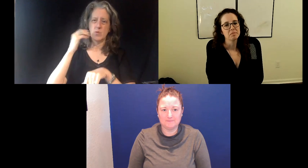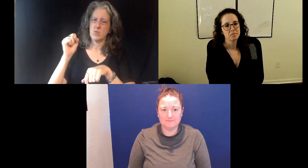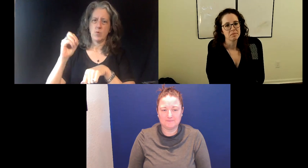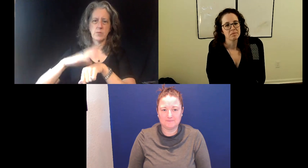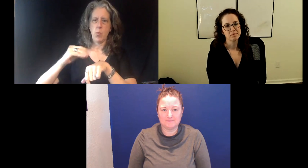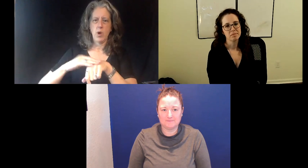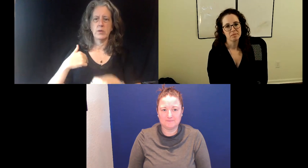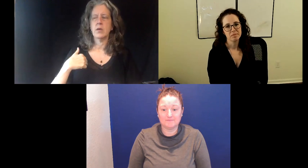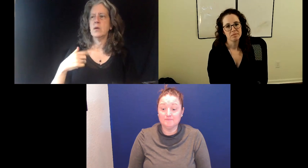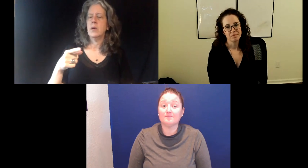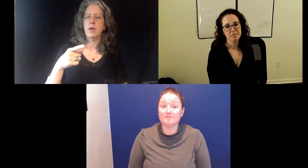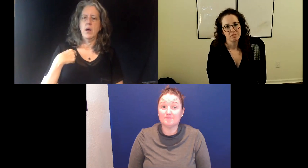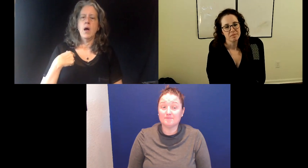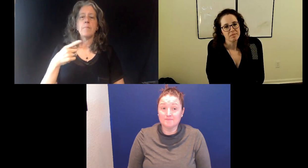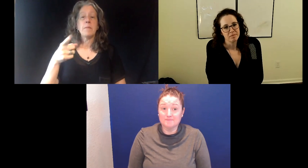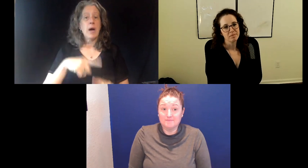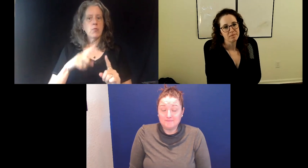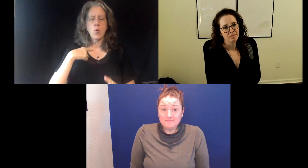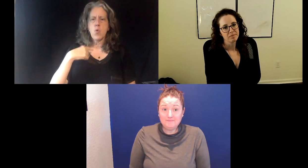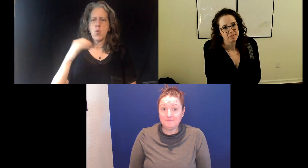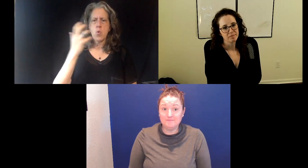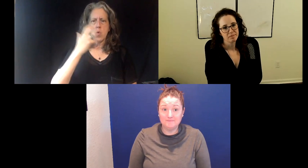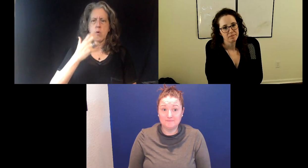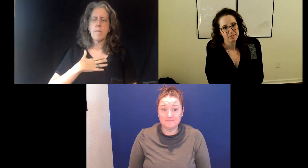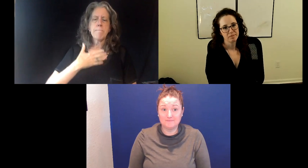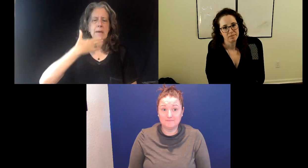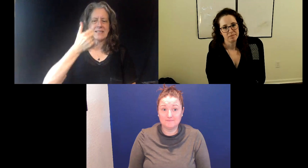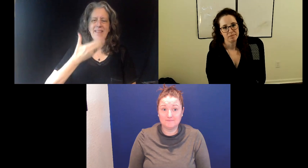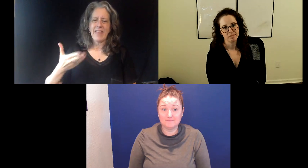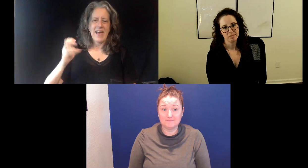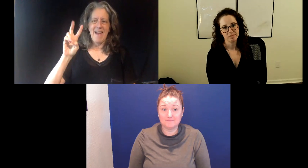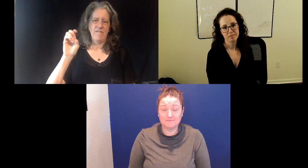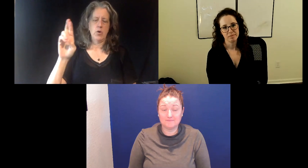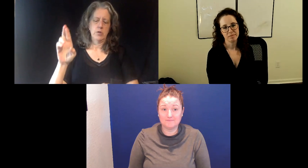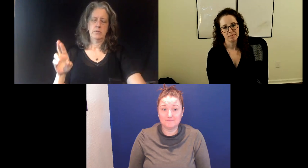um do you maybe of an ipad i'm getting a little spoiled with the you know using ipad but uh i